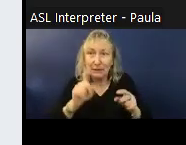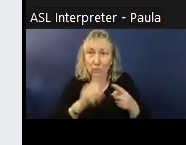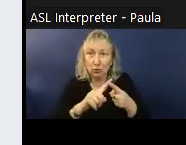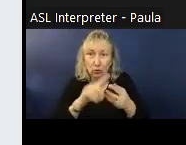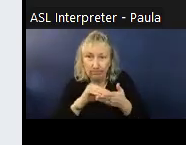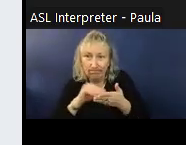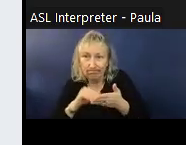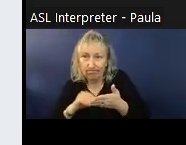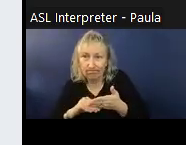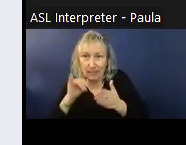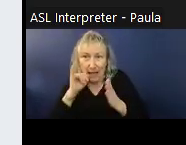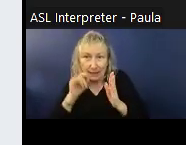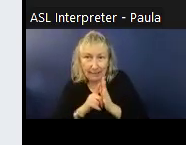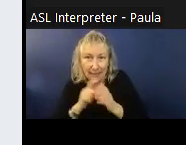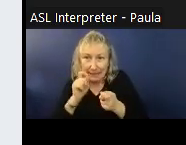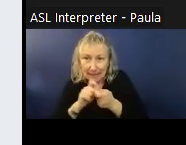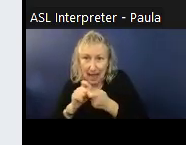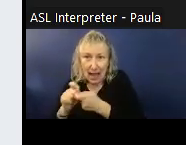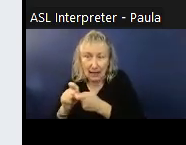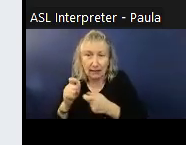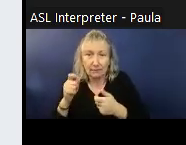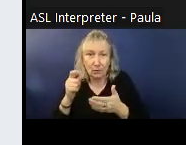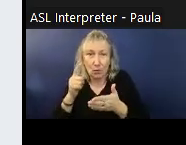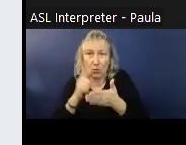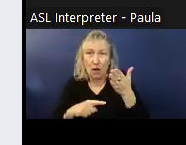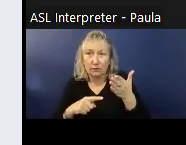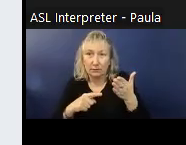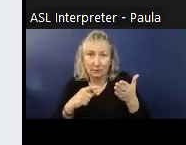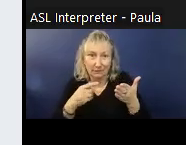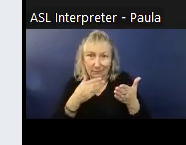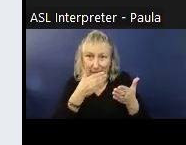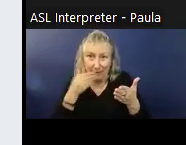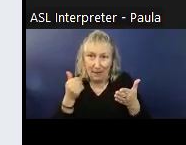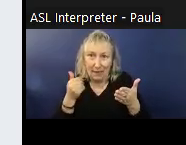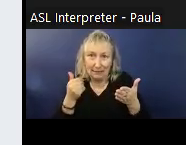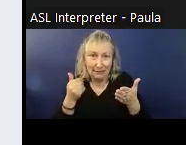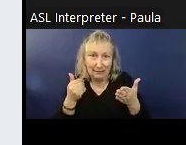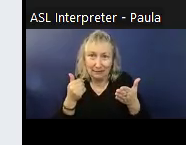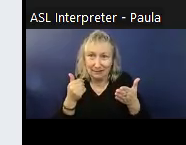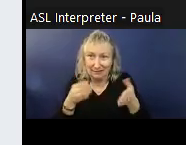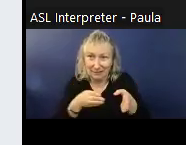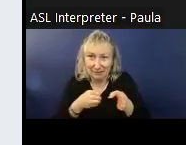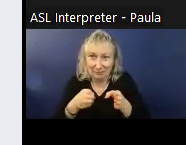most appropriate abuse type. But we're definitely taking down that feedback. So thank you.